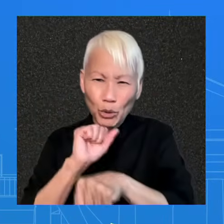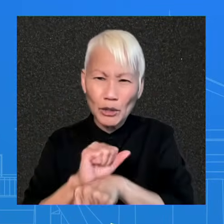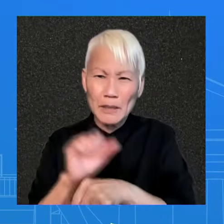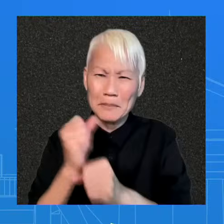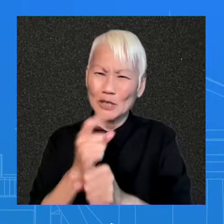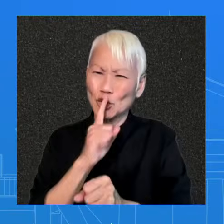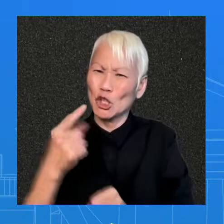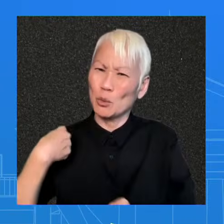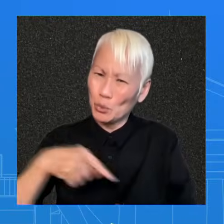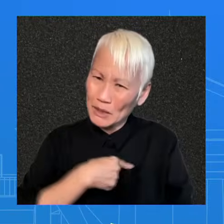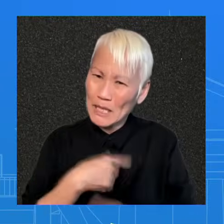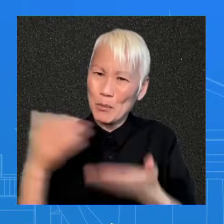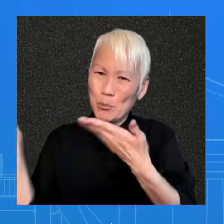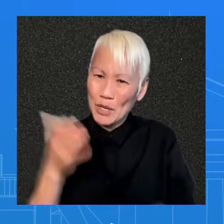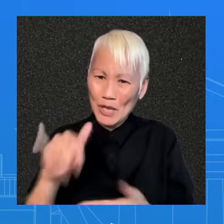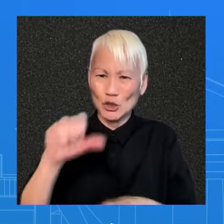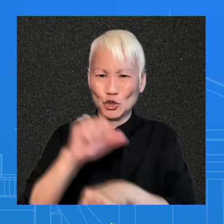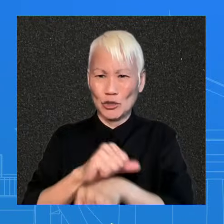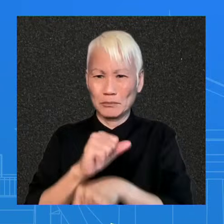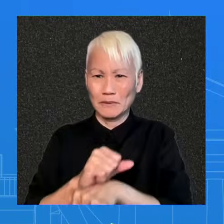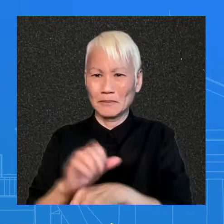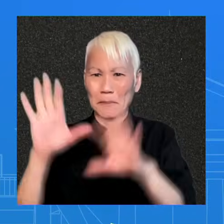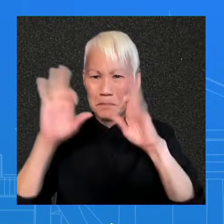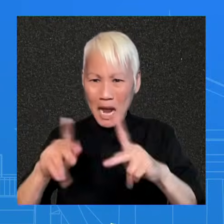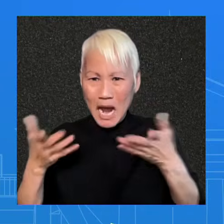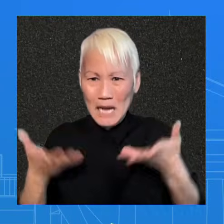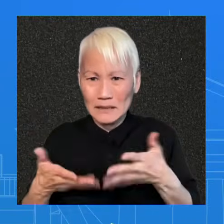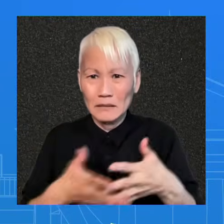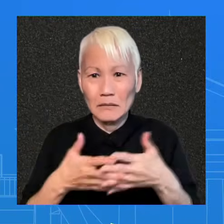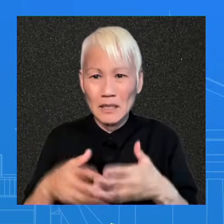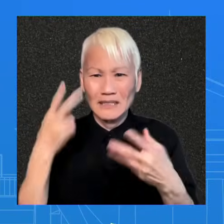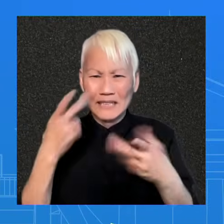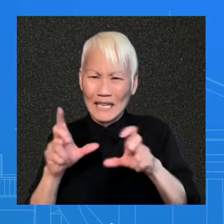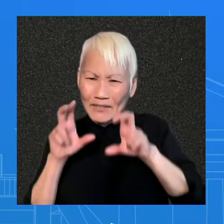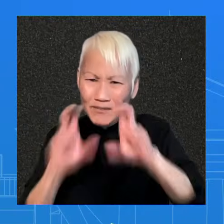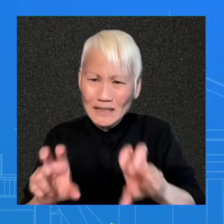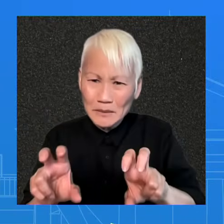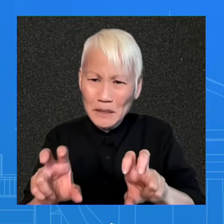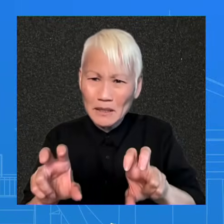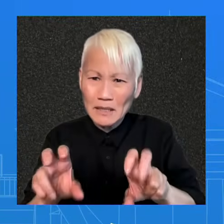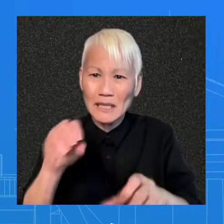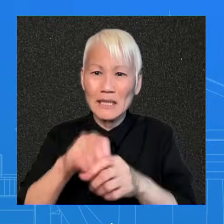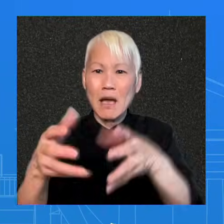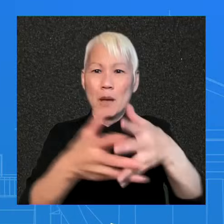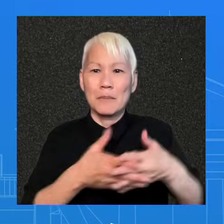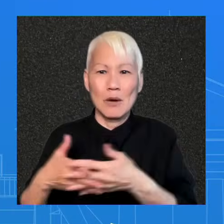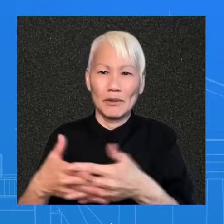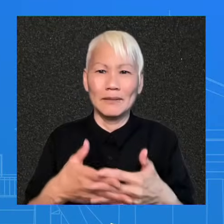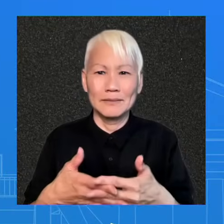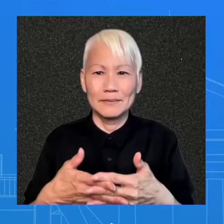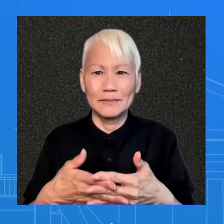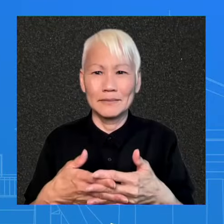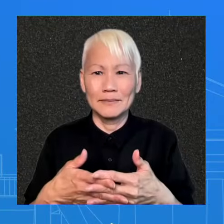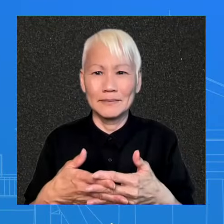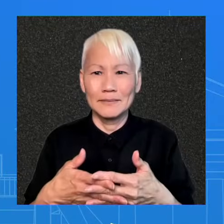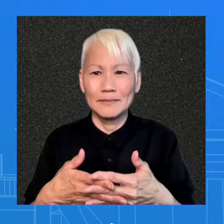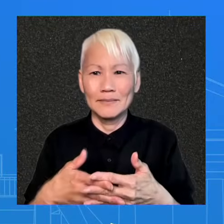You see the investment. We talk about investing in America. And the President is able to talk about that and go around the country laying that out